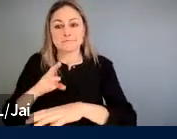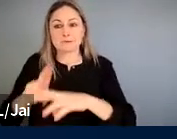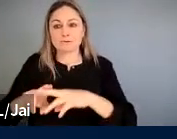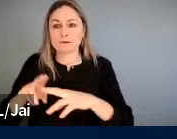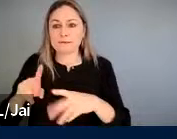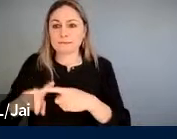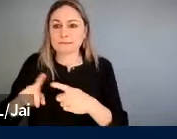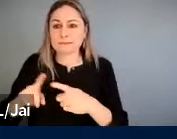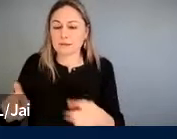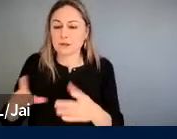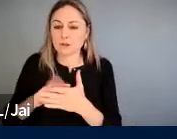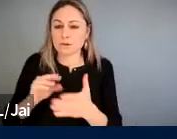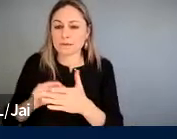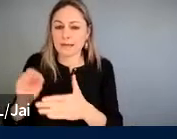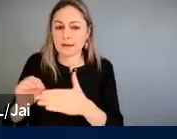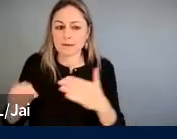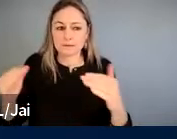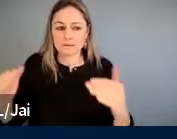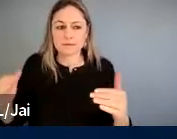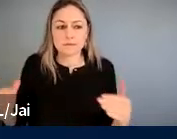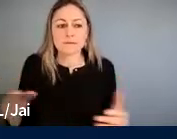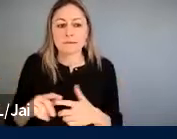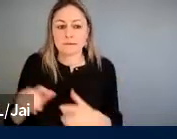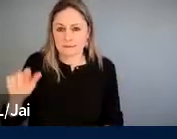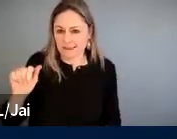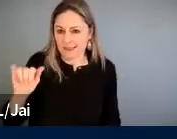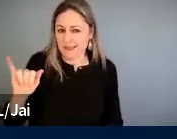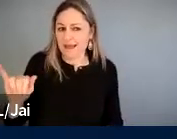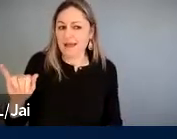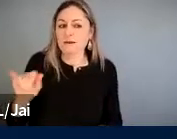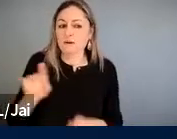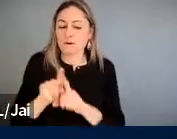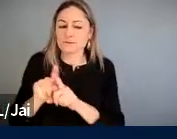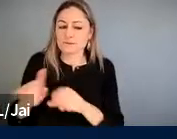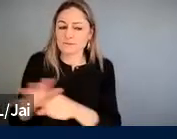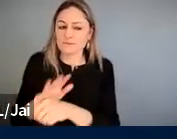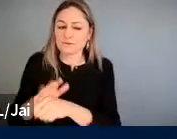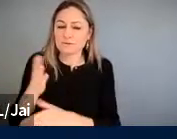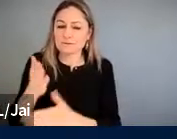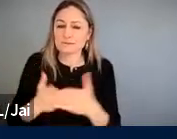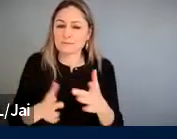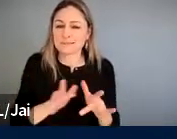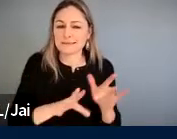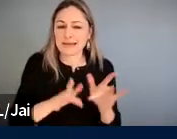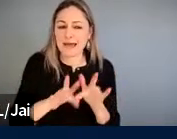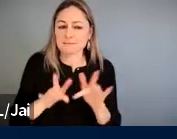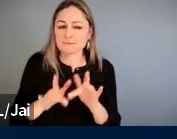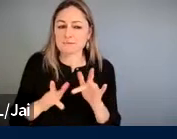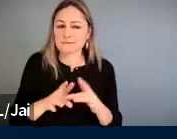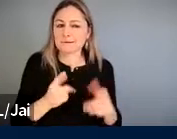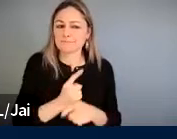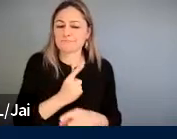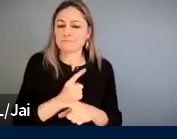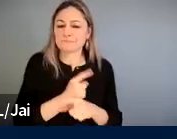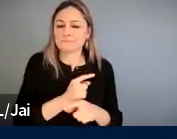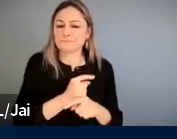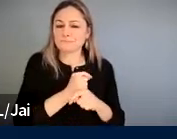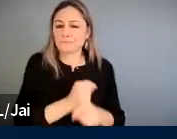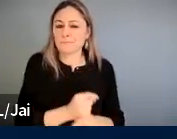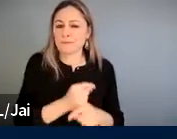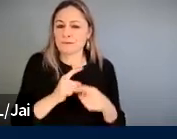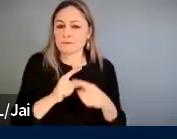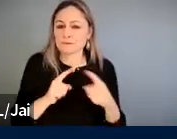benefits around how AI can help fill some of the gaps in additional assistive technology and again,